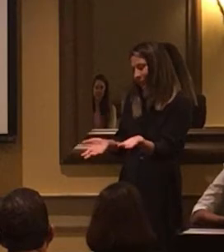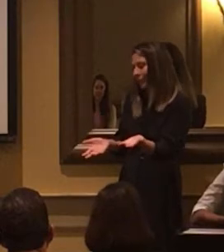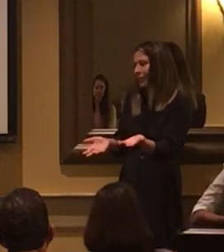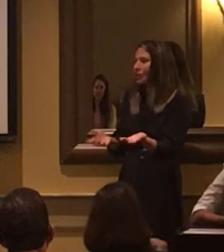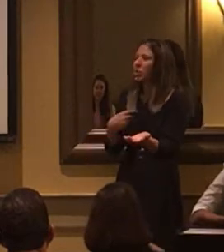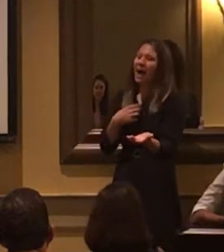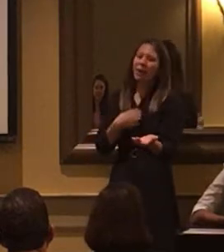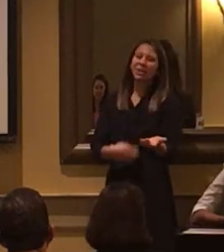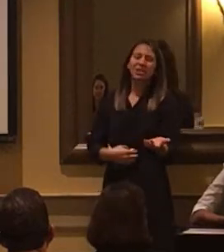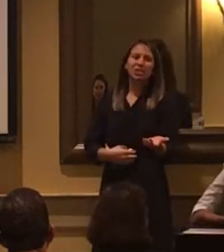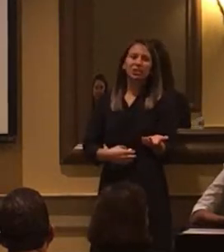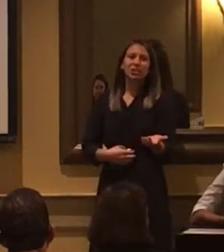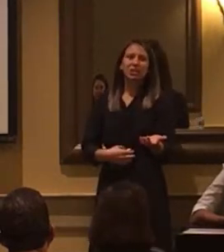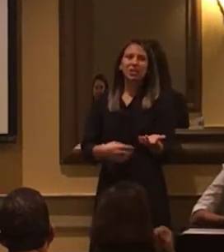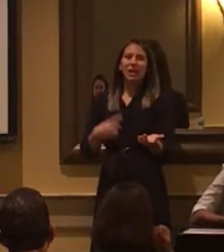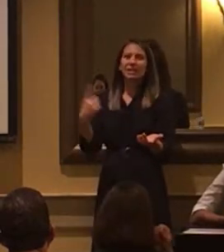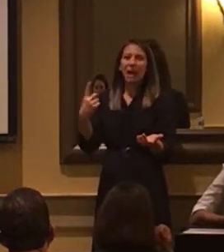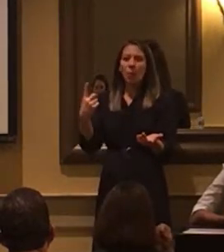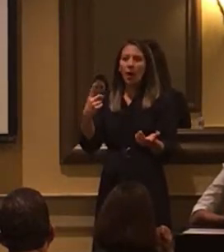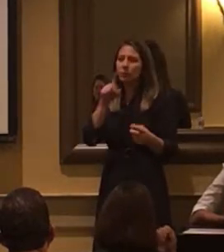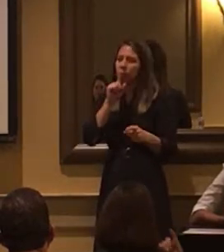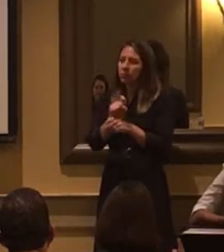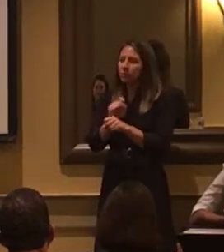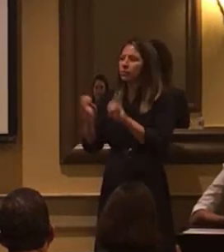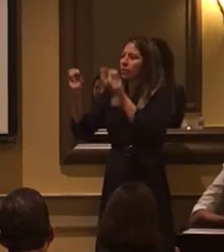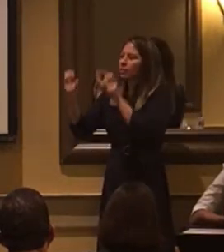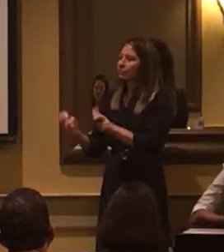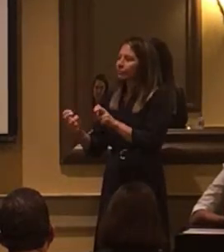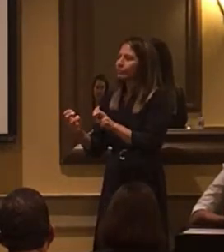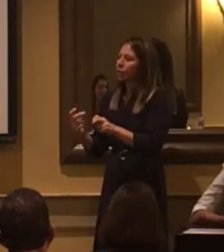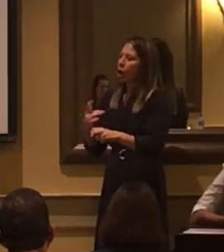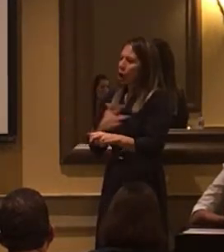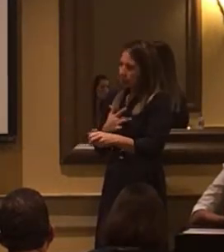I feel like maybe if someone had really sat me down and told me hey, you know,